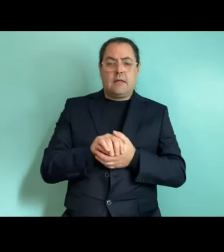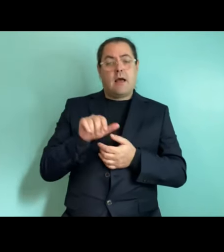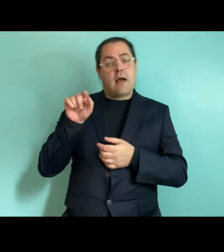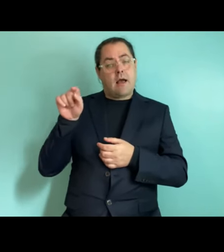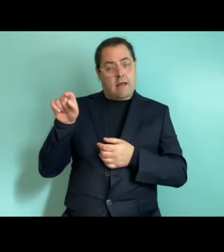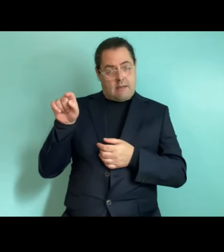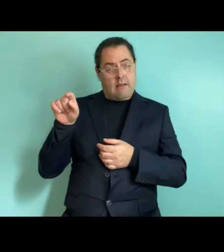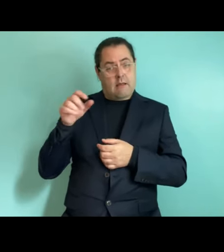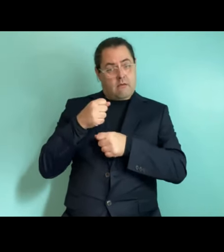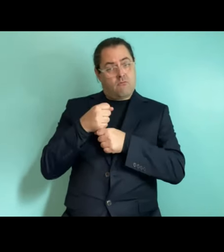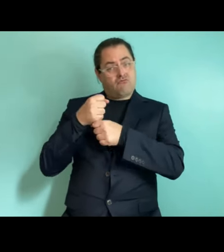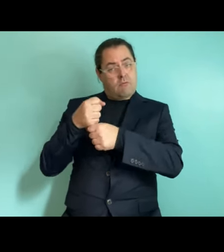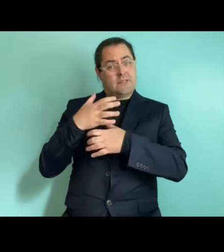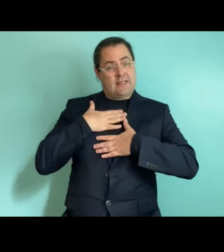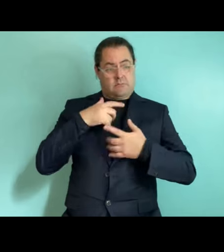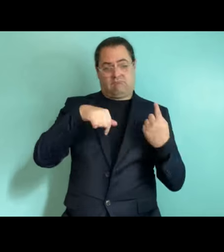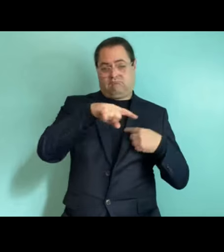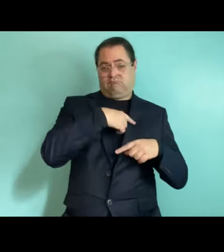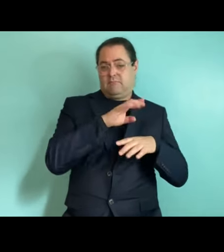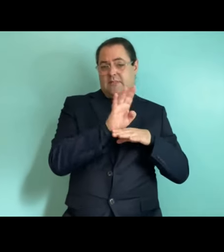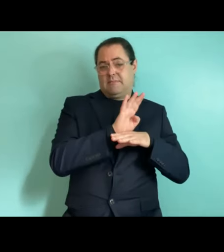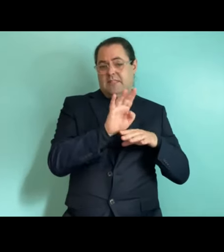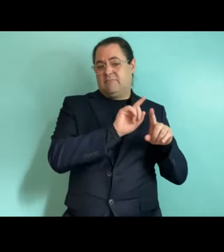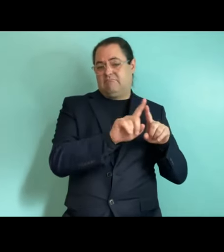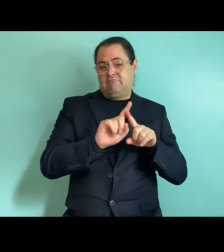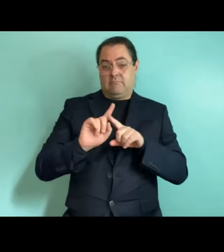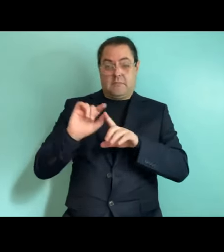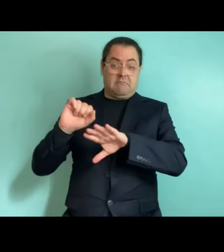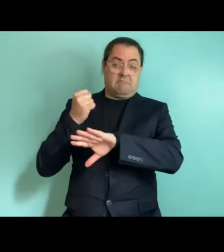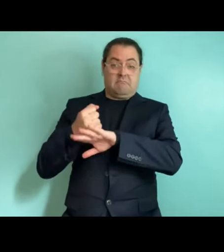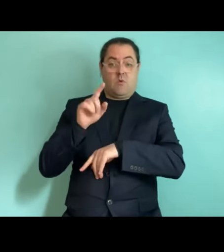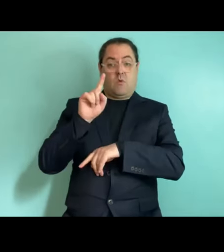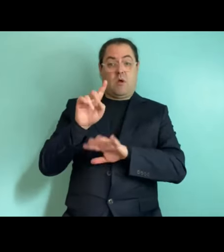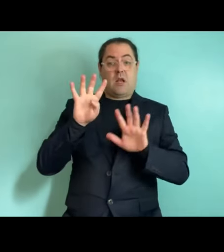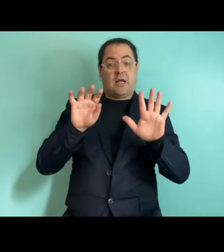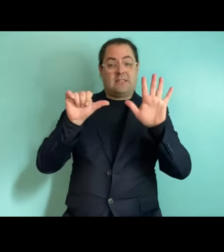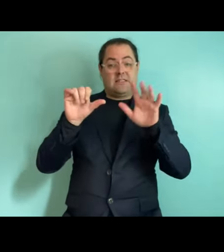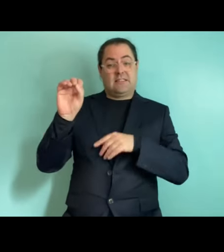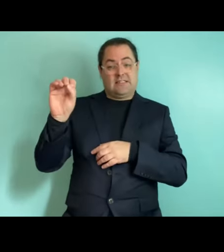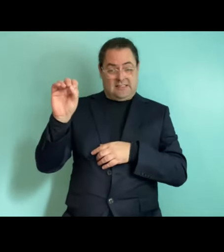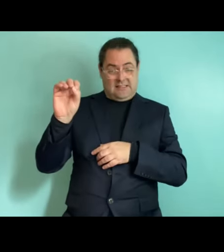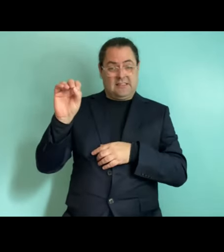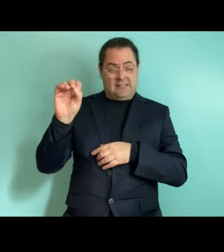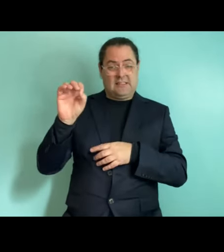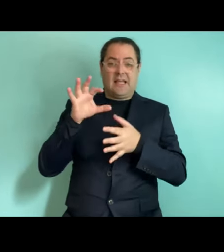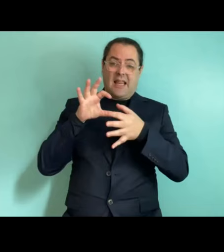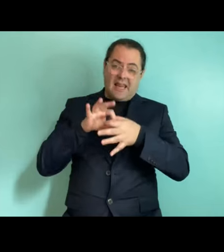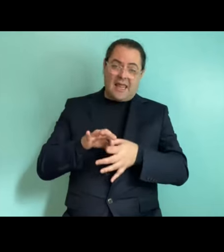for employers in Uganda. Since 1960, or initials to do with the person advocacy implementations